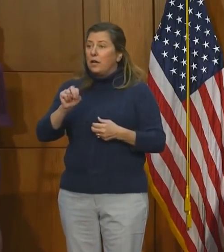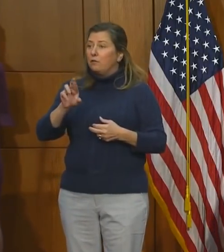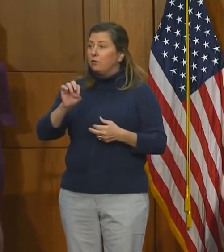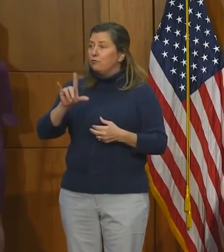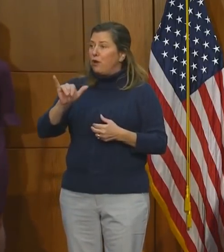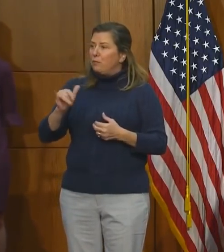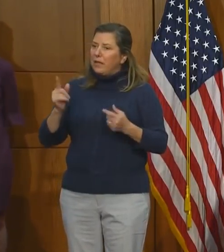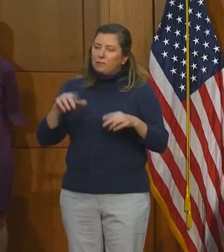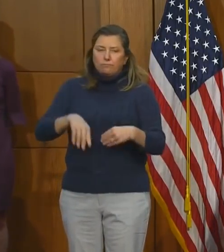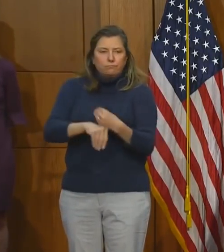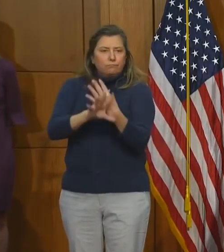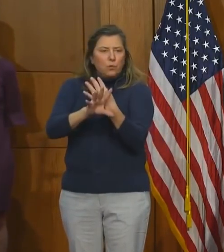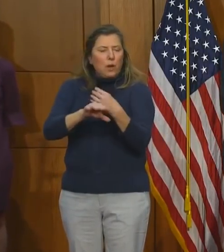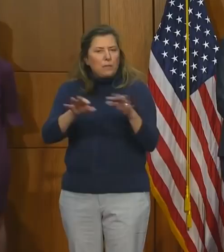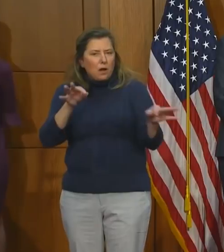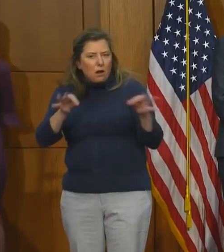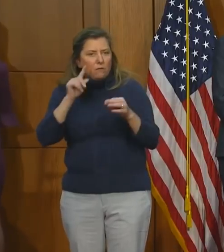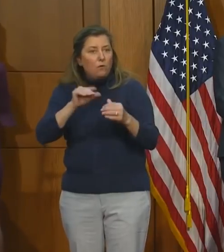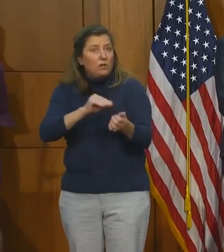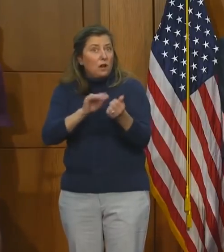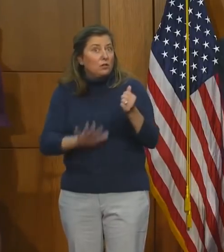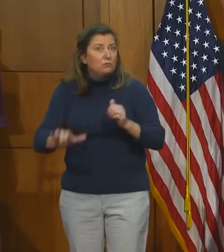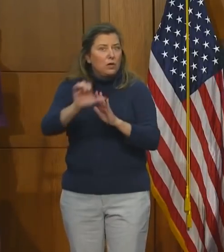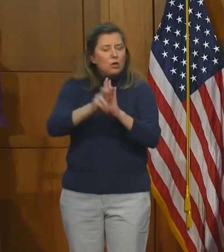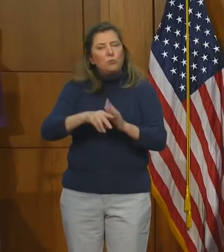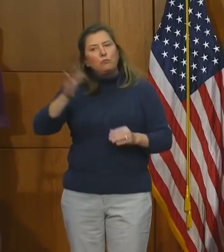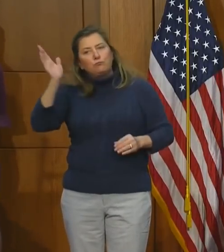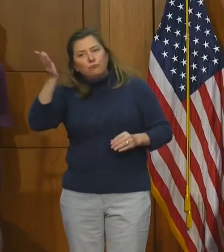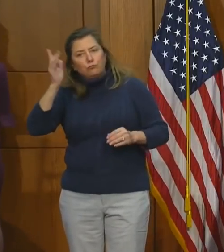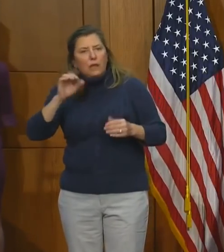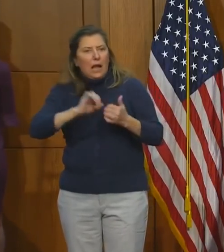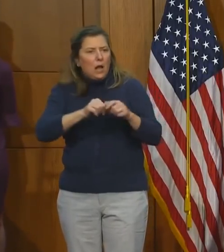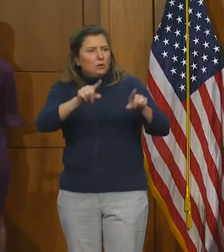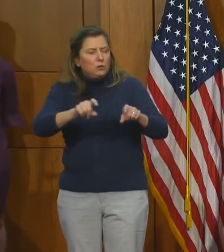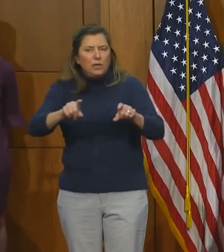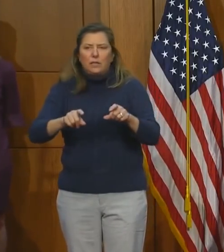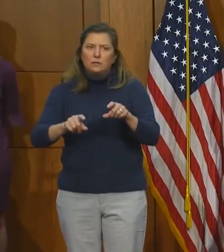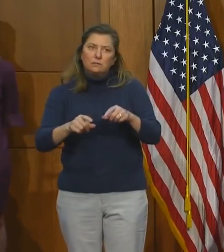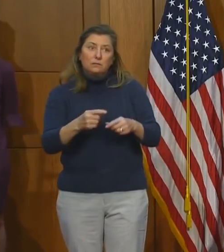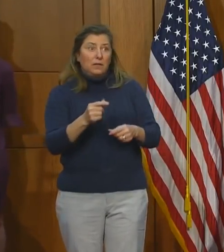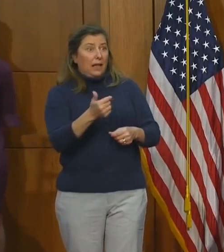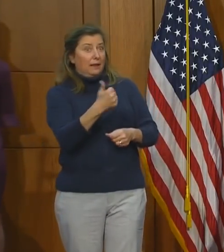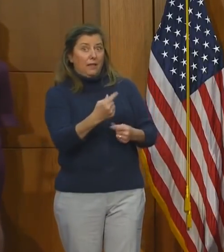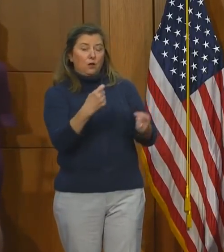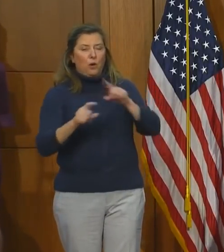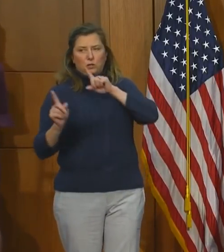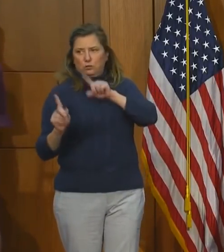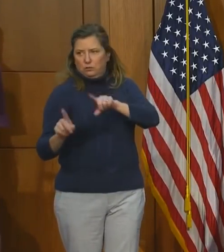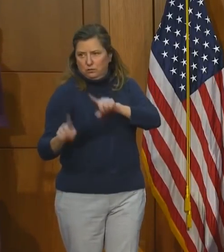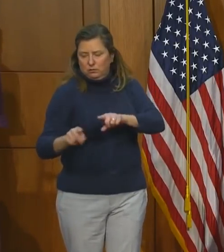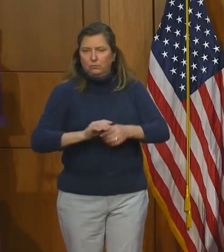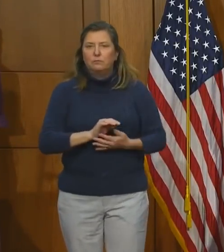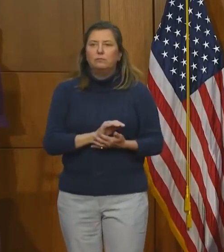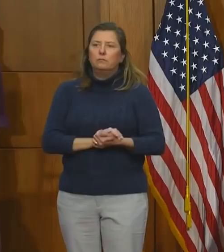THE DAYS AND WEEKS AHEAD. JUST TODAY AND I SEE AN DR CURRENTLY WE HAD A WEAPON ARE THIS MORNING A CORPORATE VIRGINIANS POSITIONS ACROSS THE